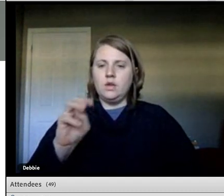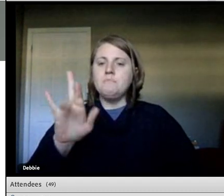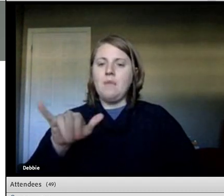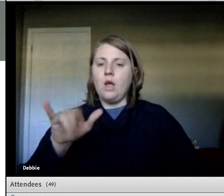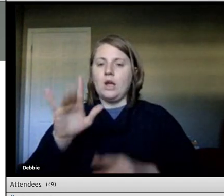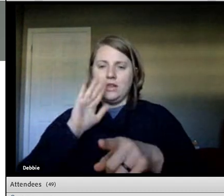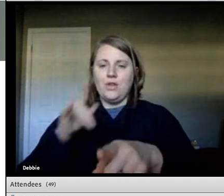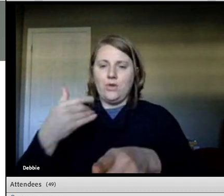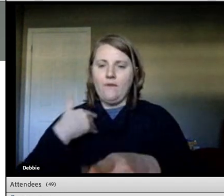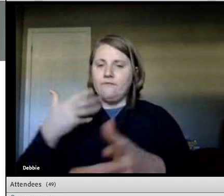Okay, lots, it's funny.